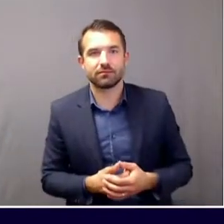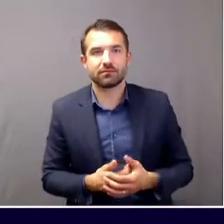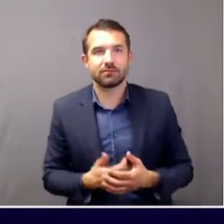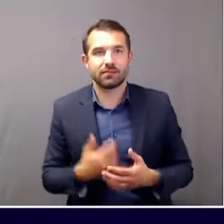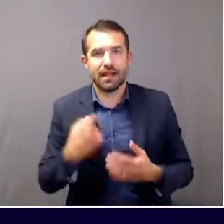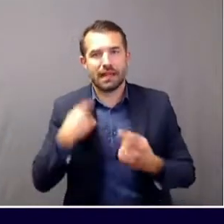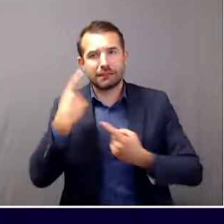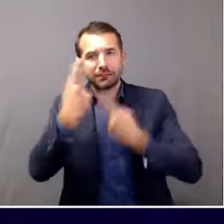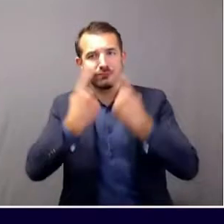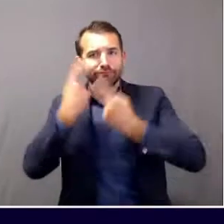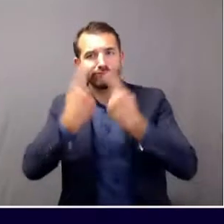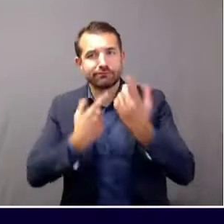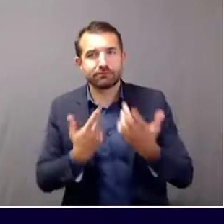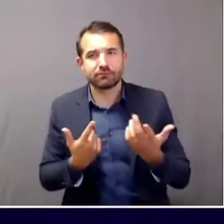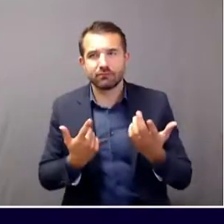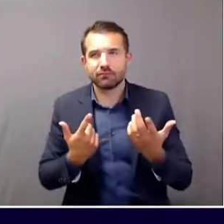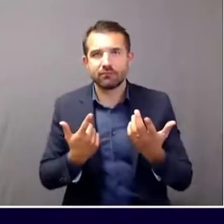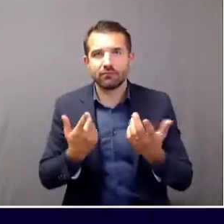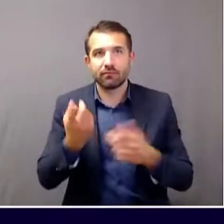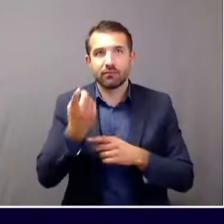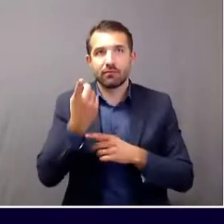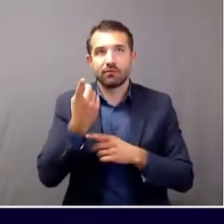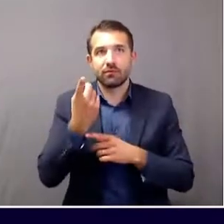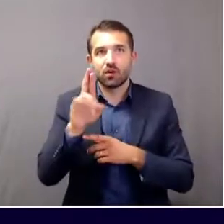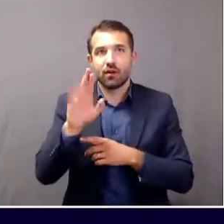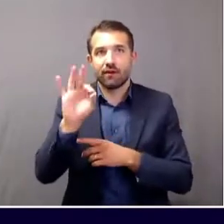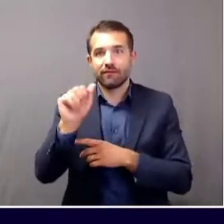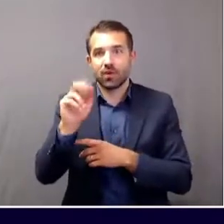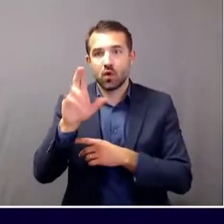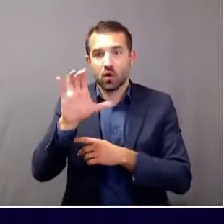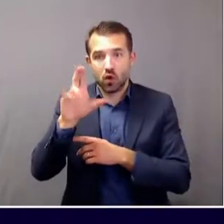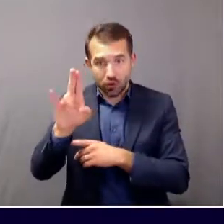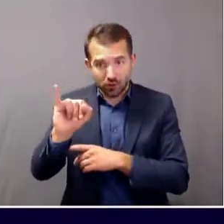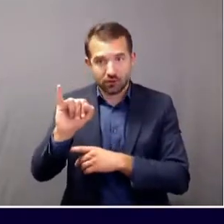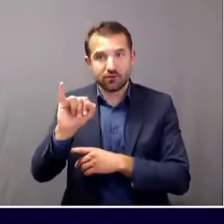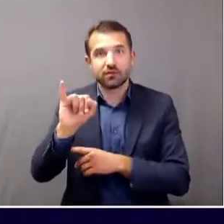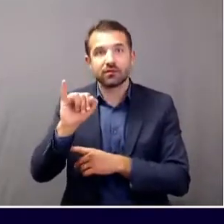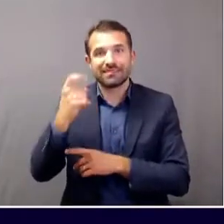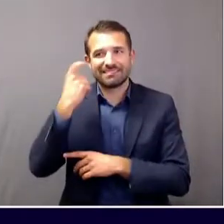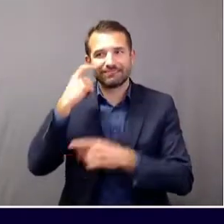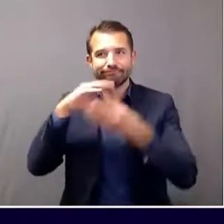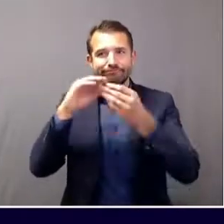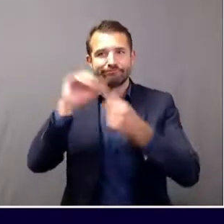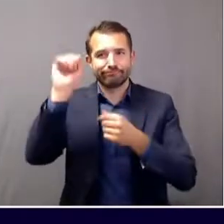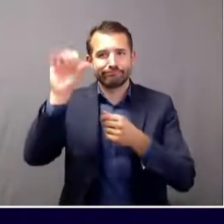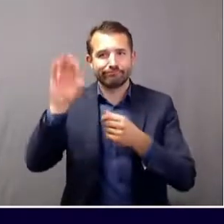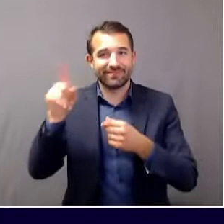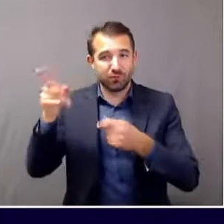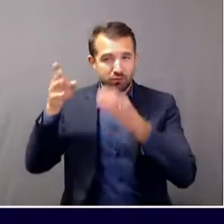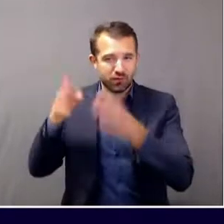Fauci themselves as recently